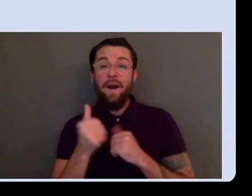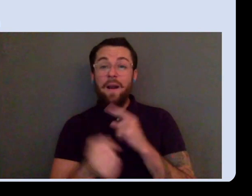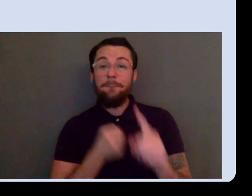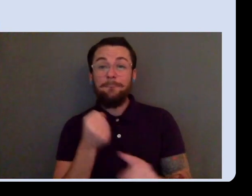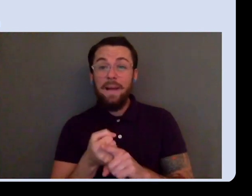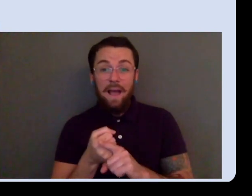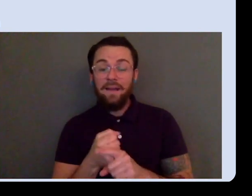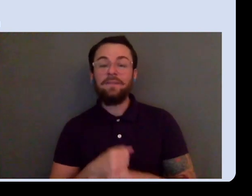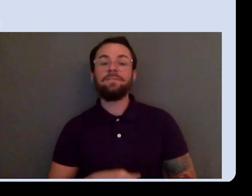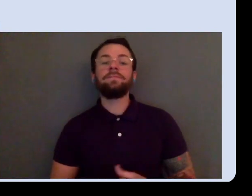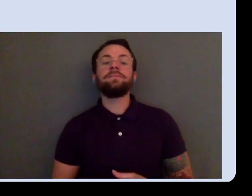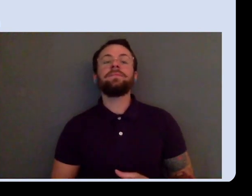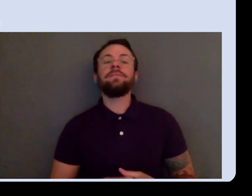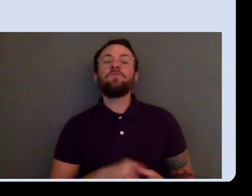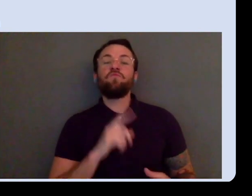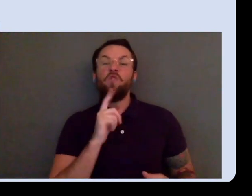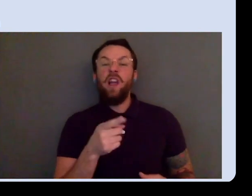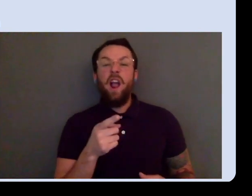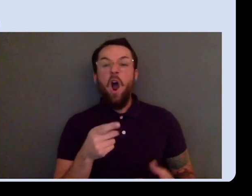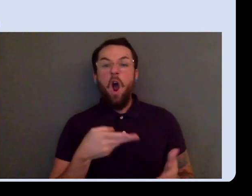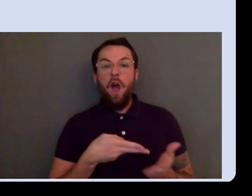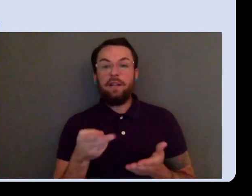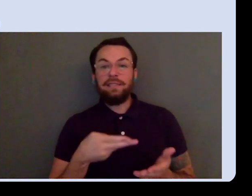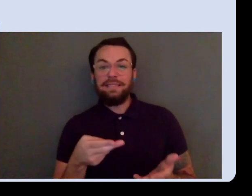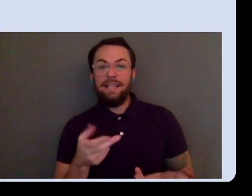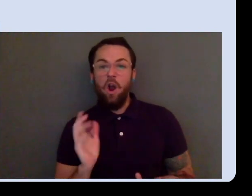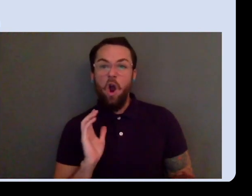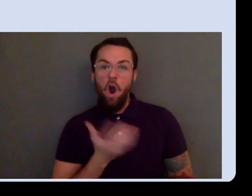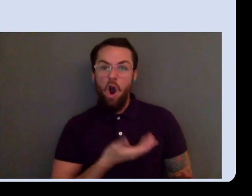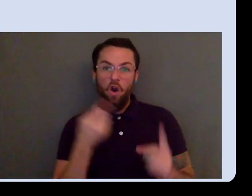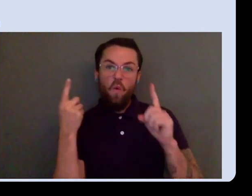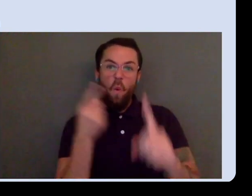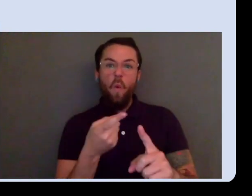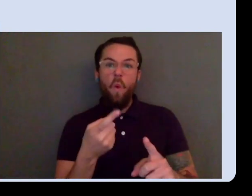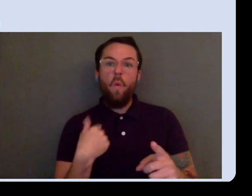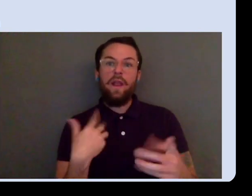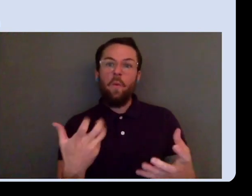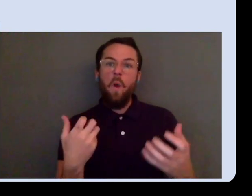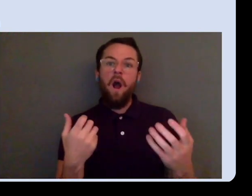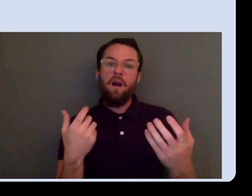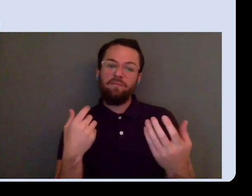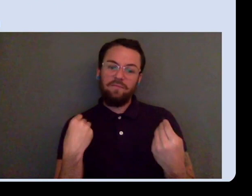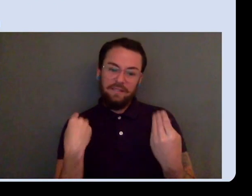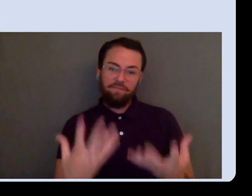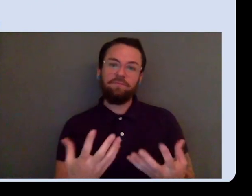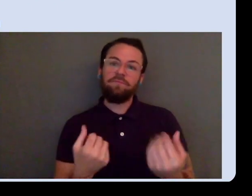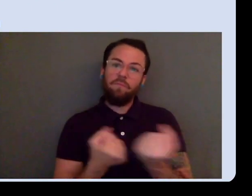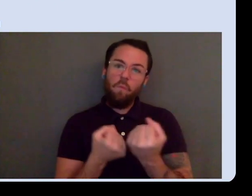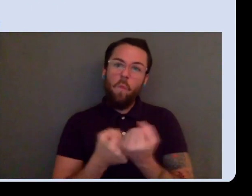Now, let's look at this positive support for students.